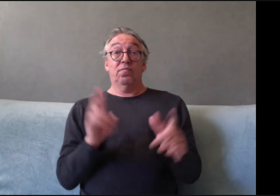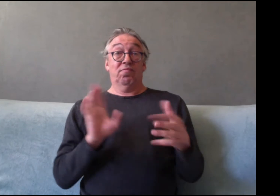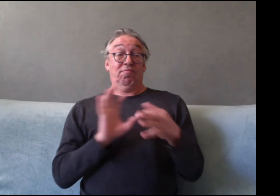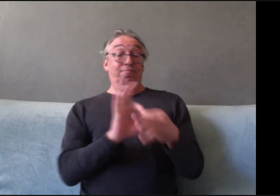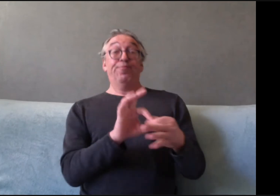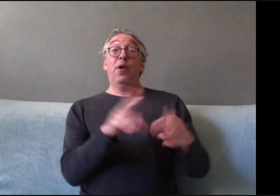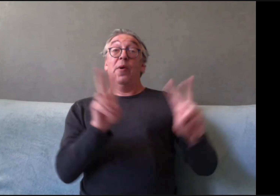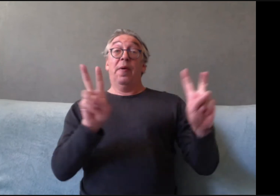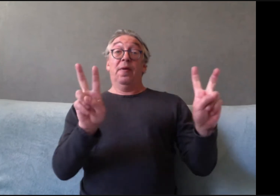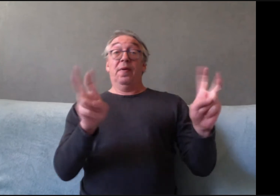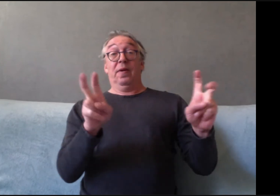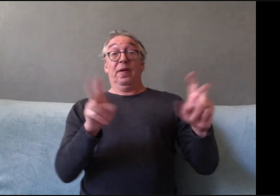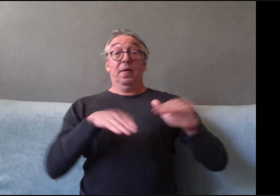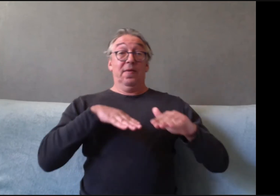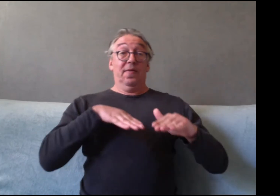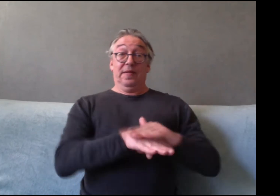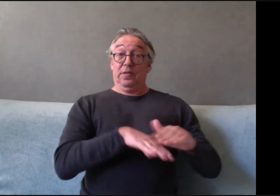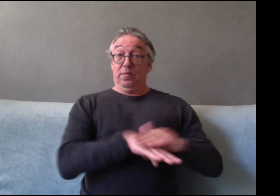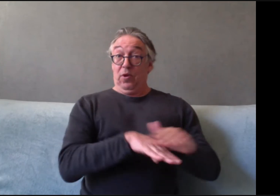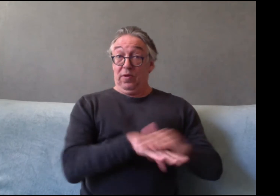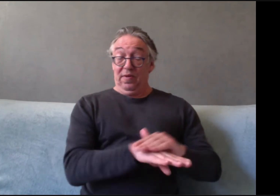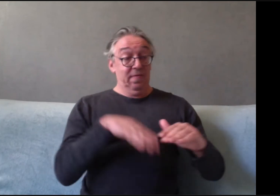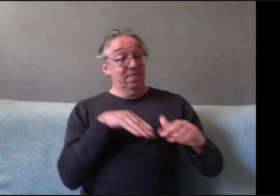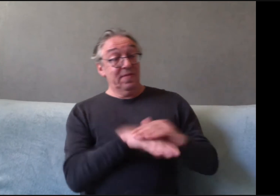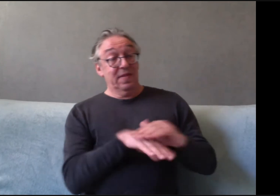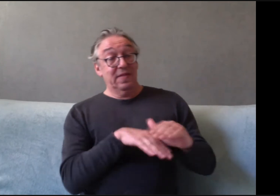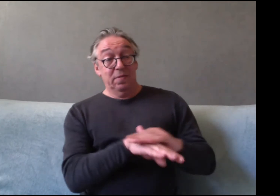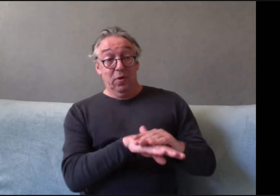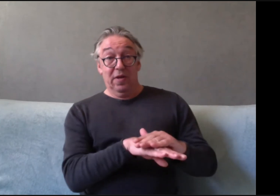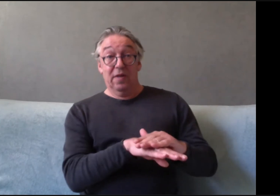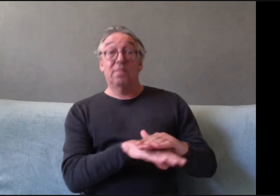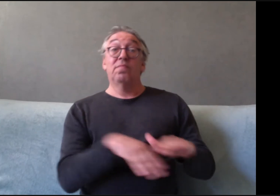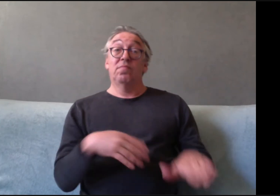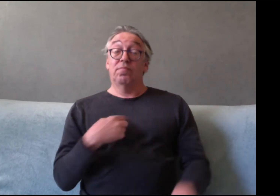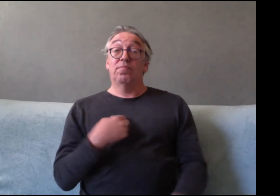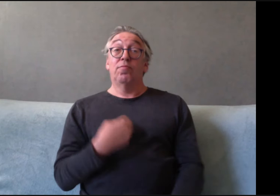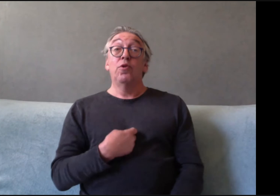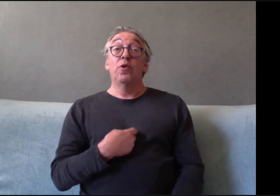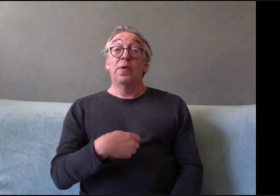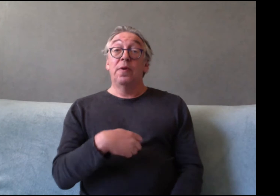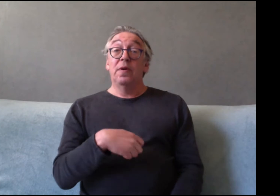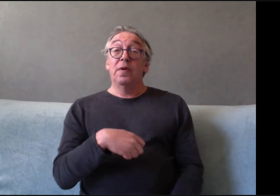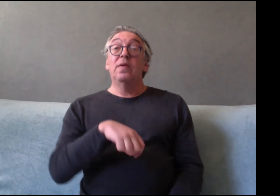the first moment of the crisis, none of ambulances of public health